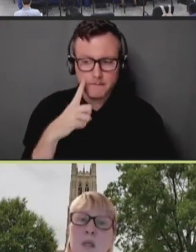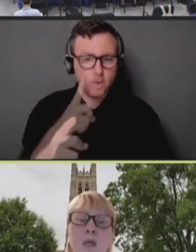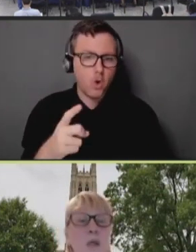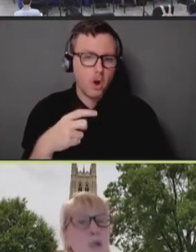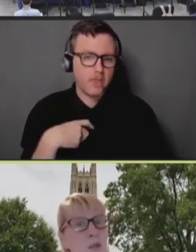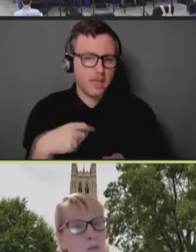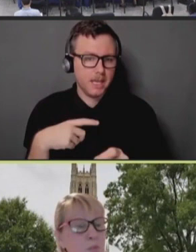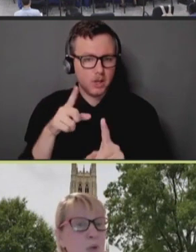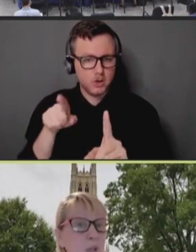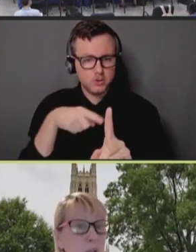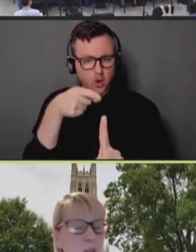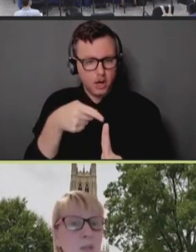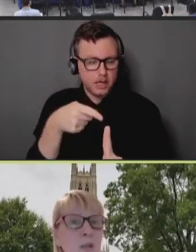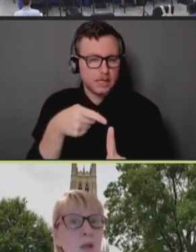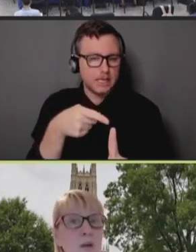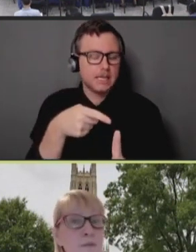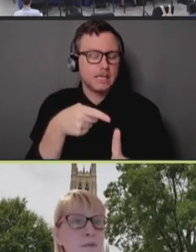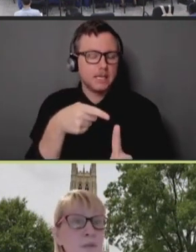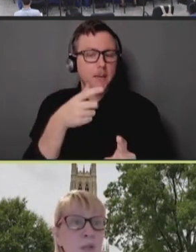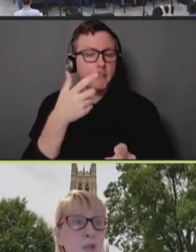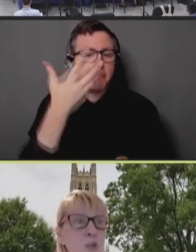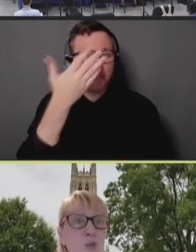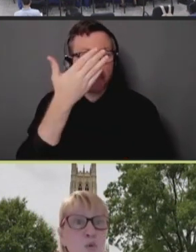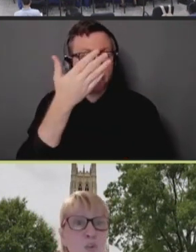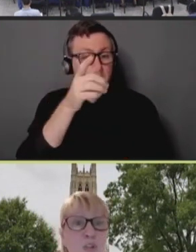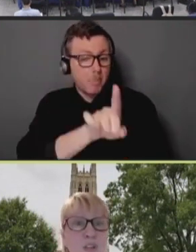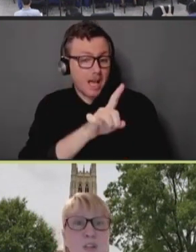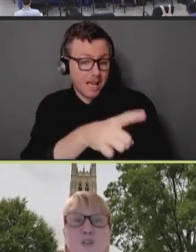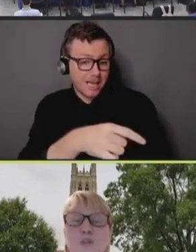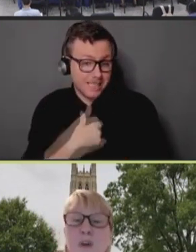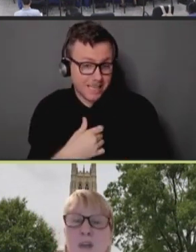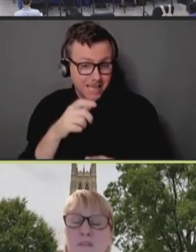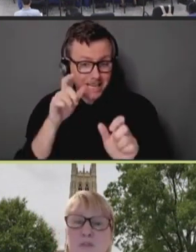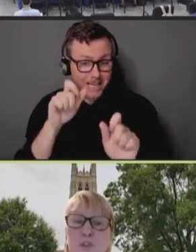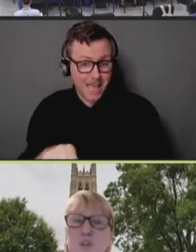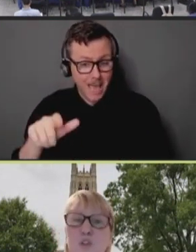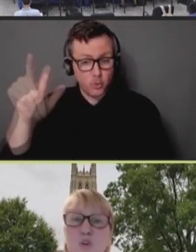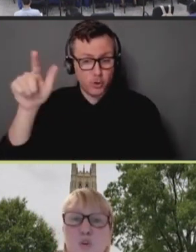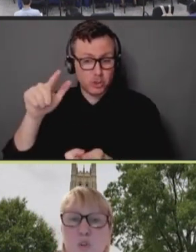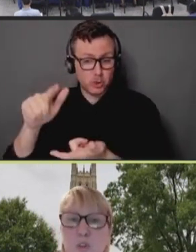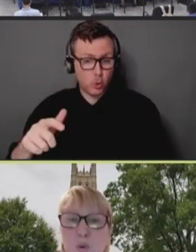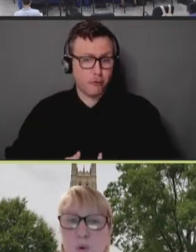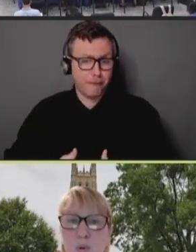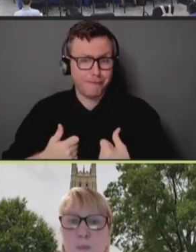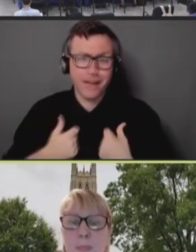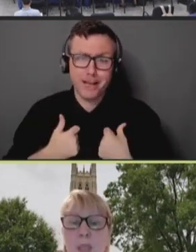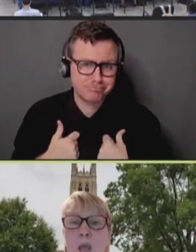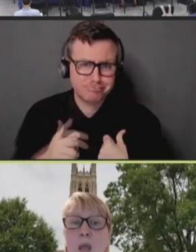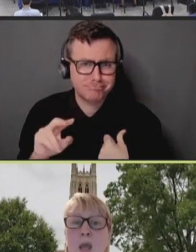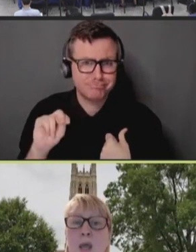But health like -- reduced survival which is not good at all.